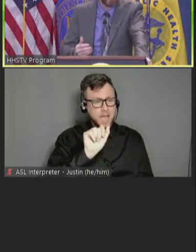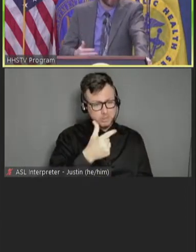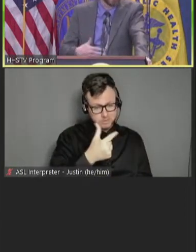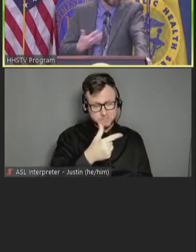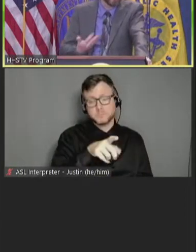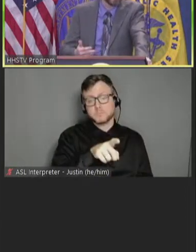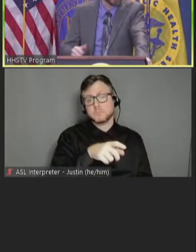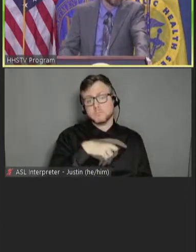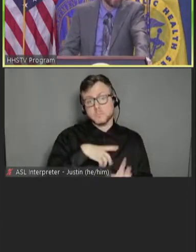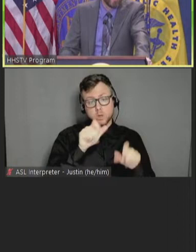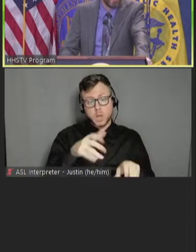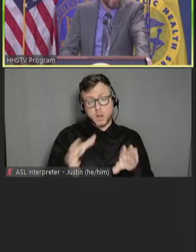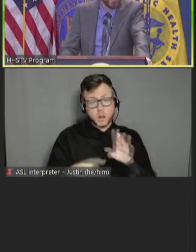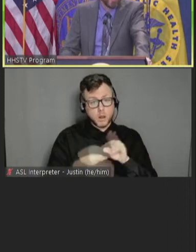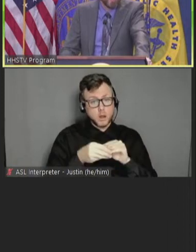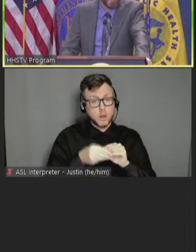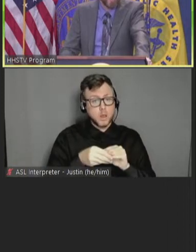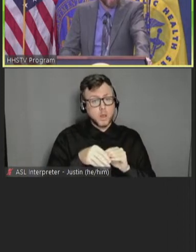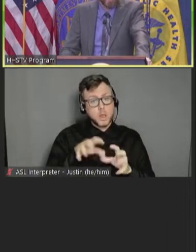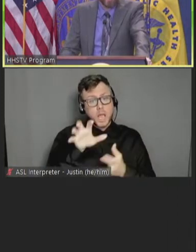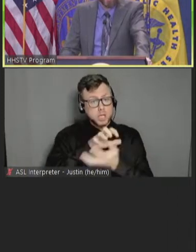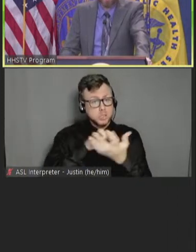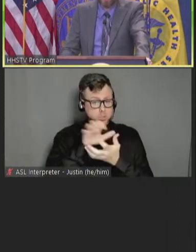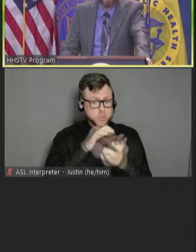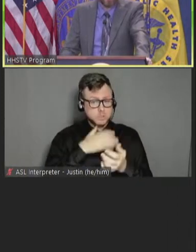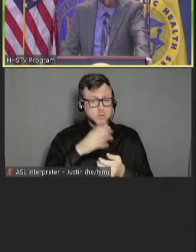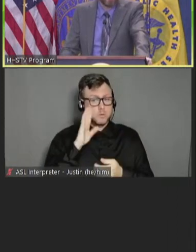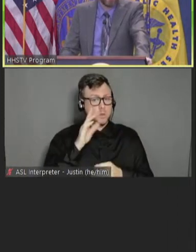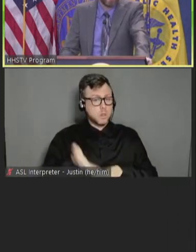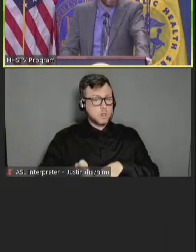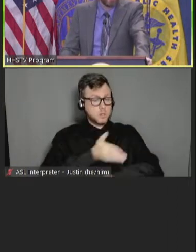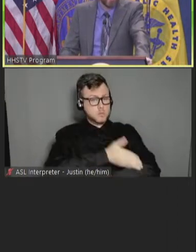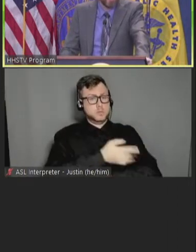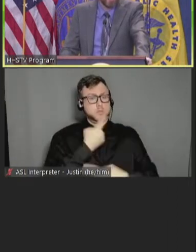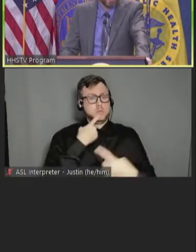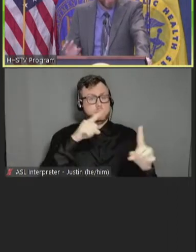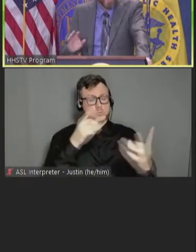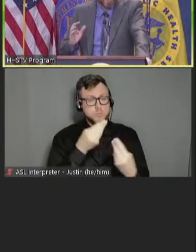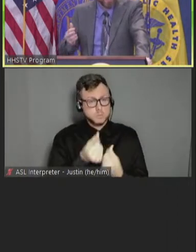you can add adjuvants and really enhance the efficacy of these RNA vaccines. And if that